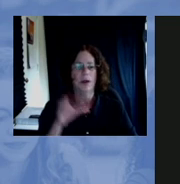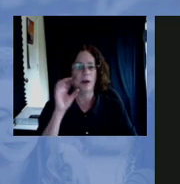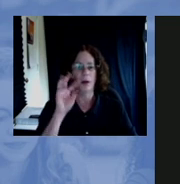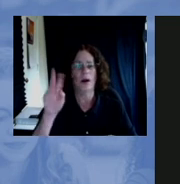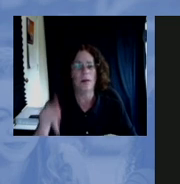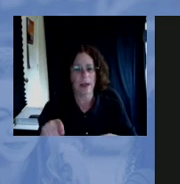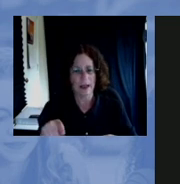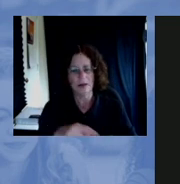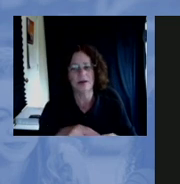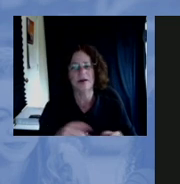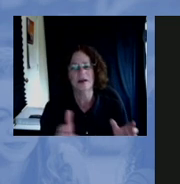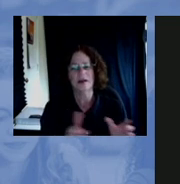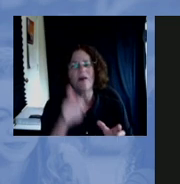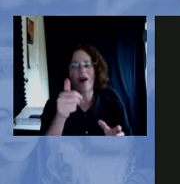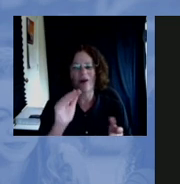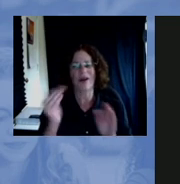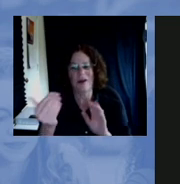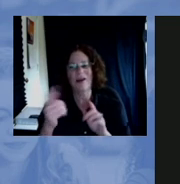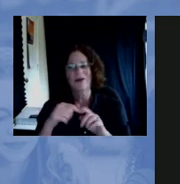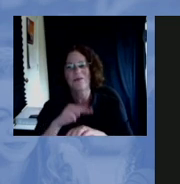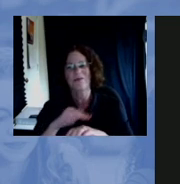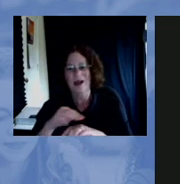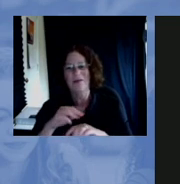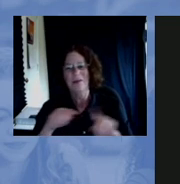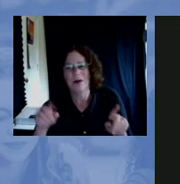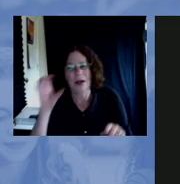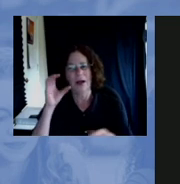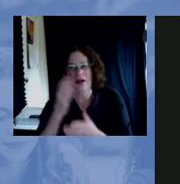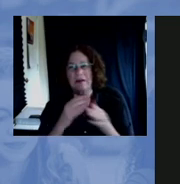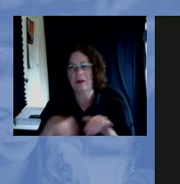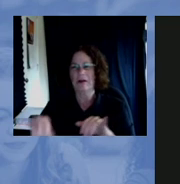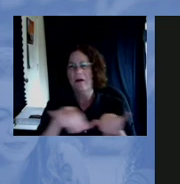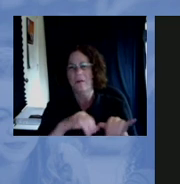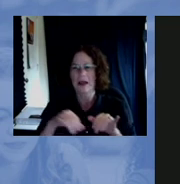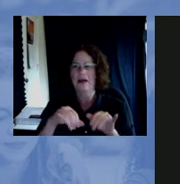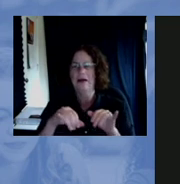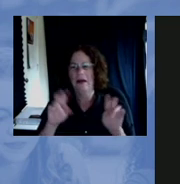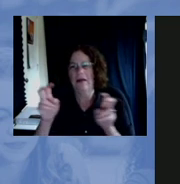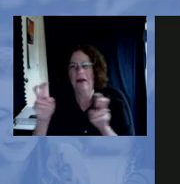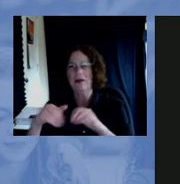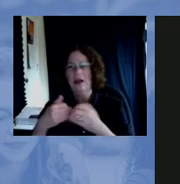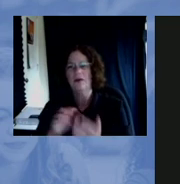THAN MIAMI BUT WE'RE HEARING SOME COMMON THEMES HERE ABOUT HOW TO APPROACH THE WORK AND HOW